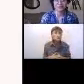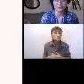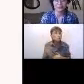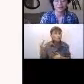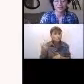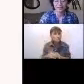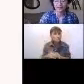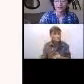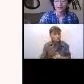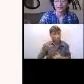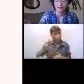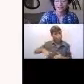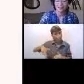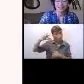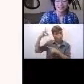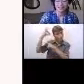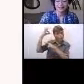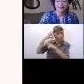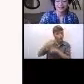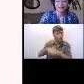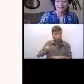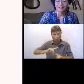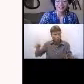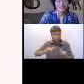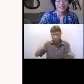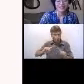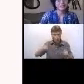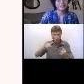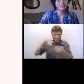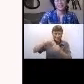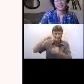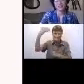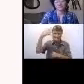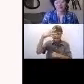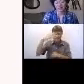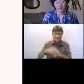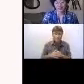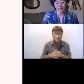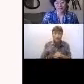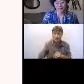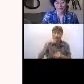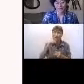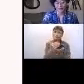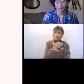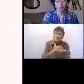up, don't ever go to the into the sun. And skin whitening products are a very booming